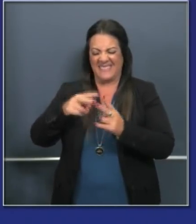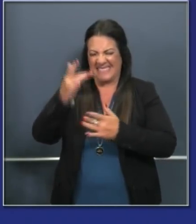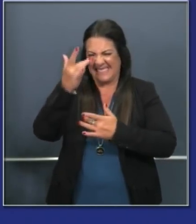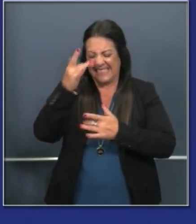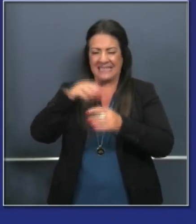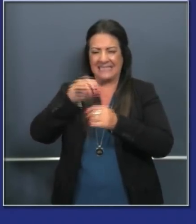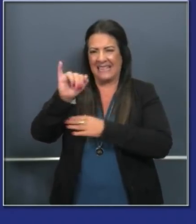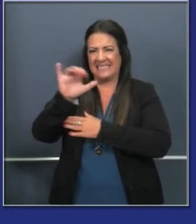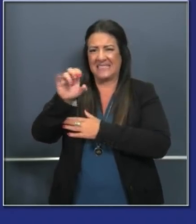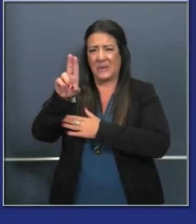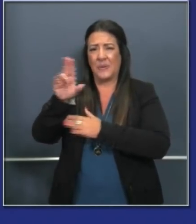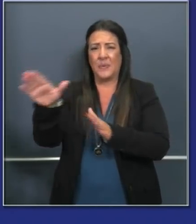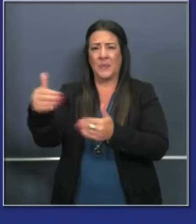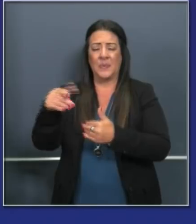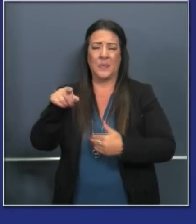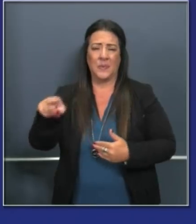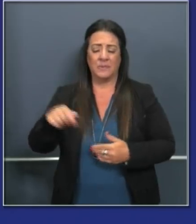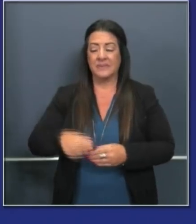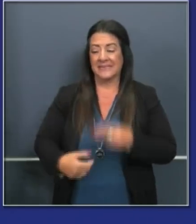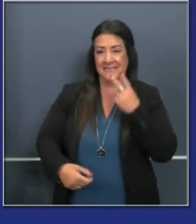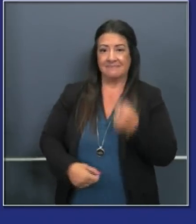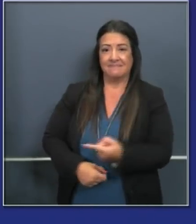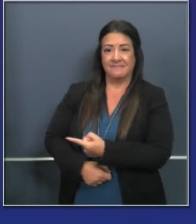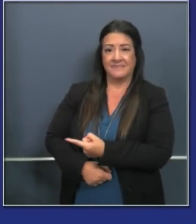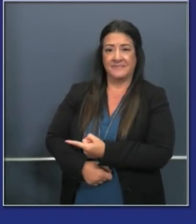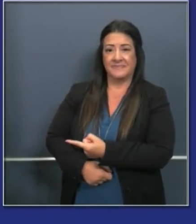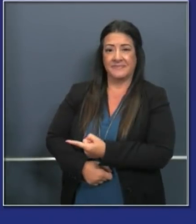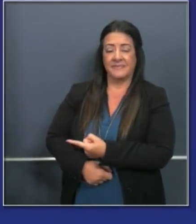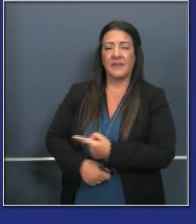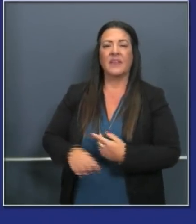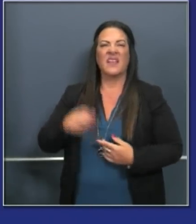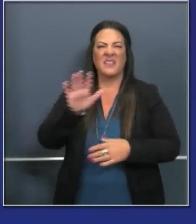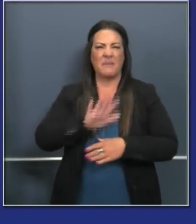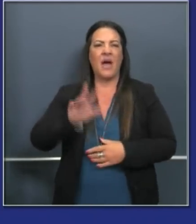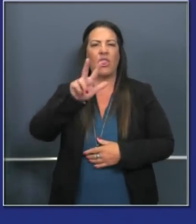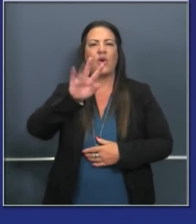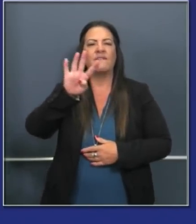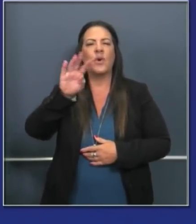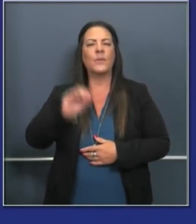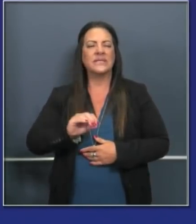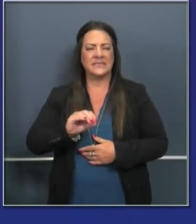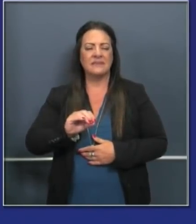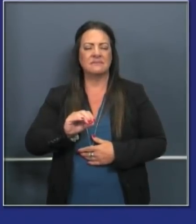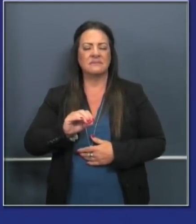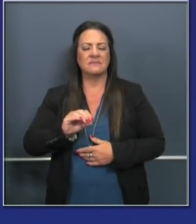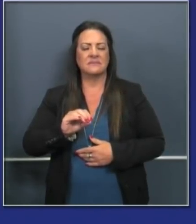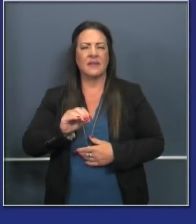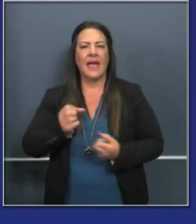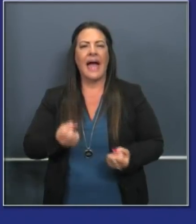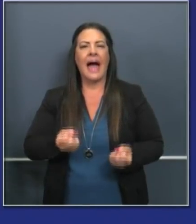INCREASE 1000 A 300 AND 6 INDIVIDUALS WITH OUR TOTAL POPULATION OF PATIENTS IN ICU